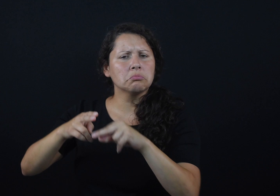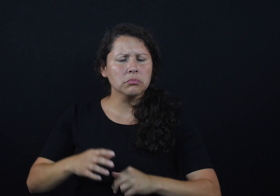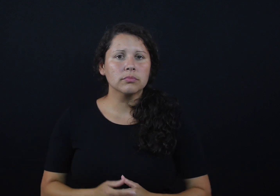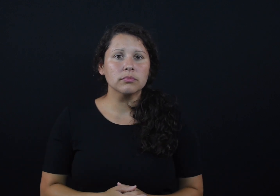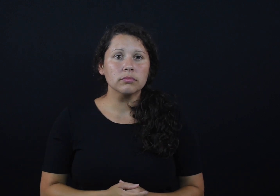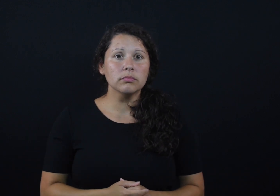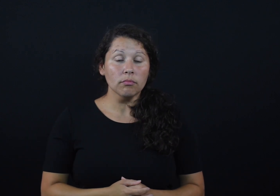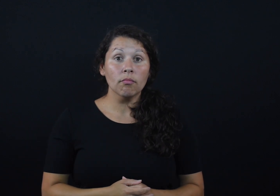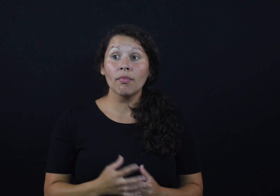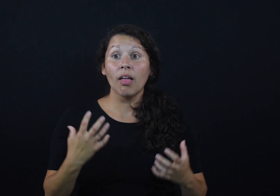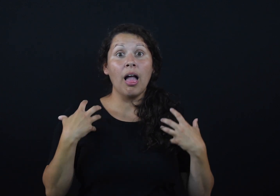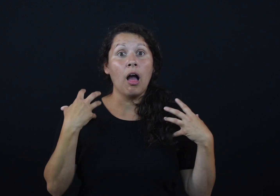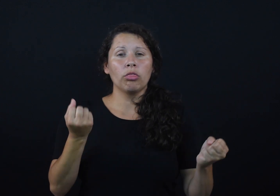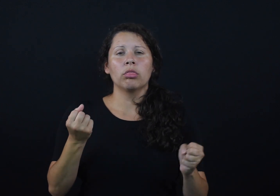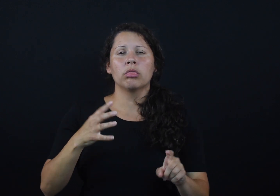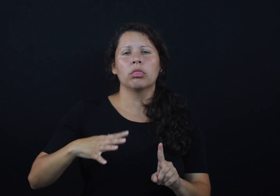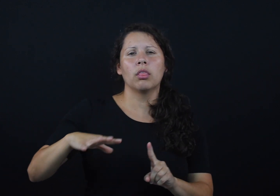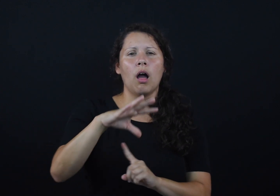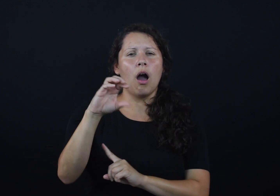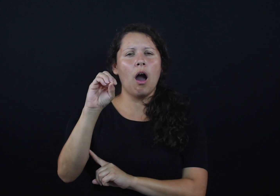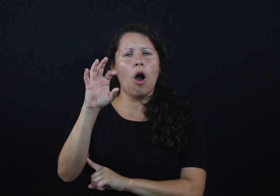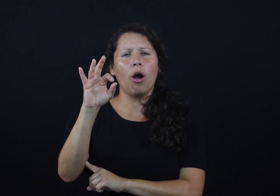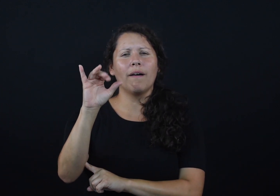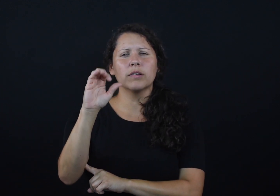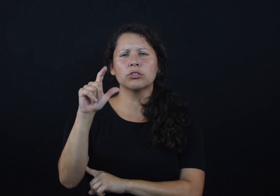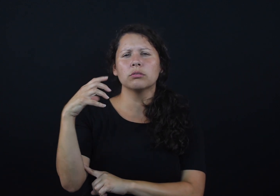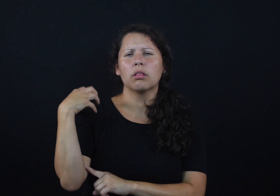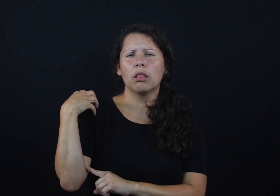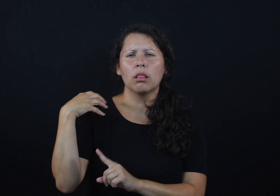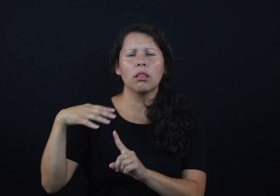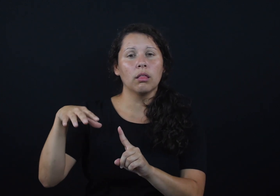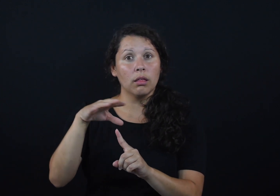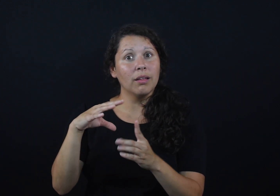Health officials say the numbers in the 2020 report